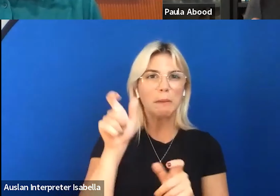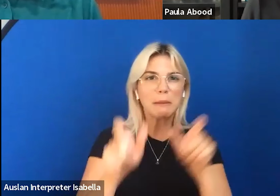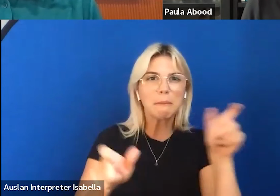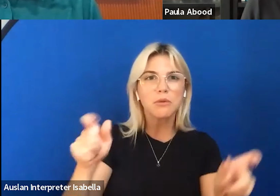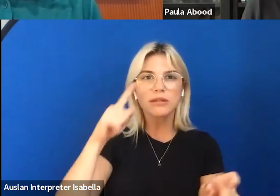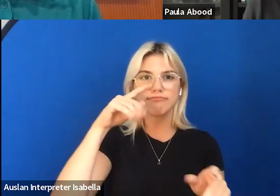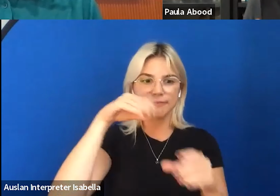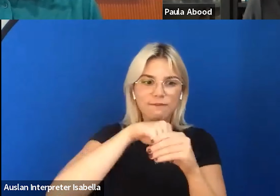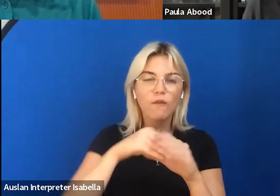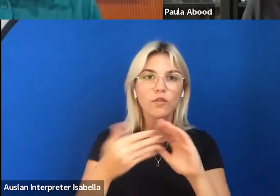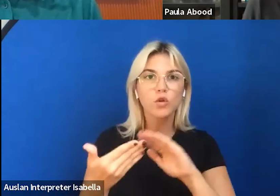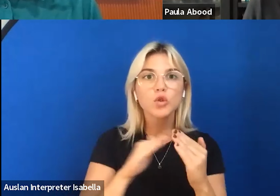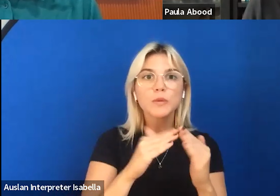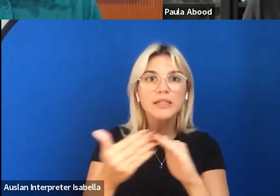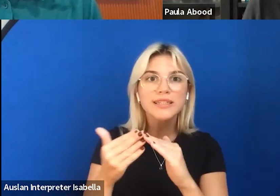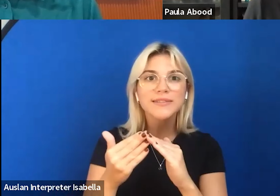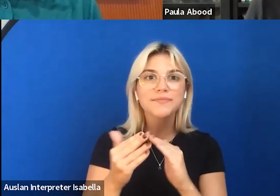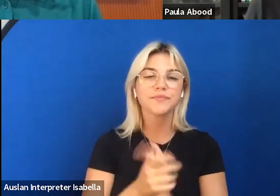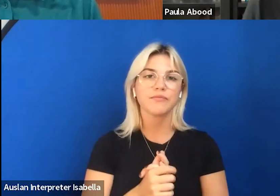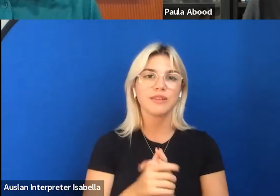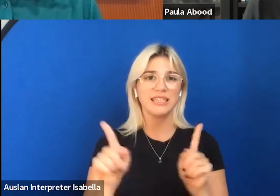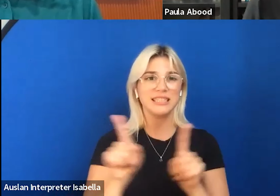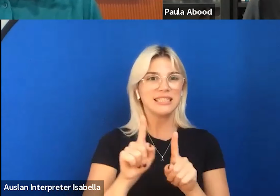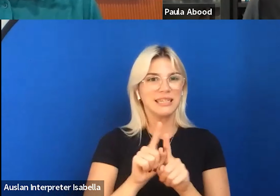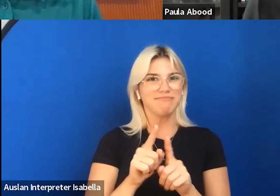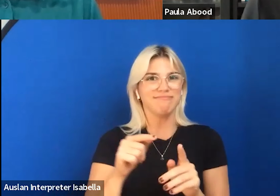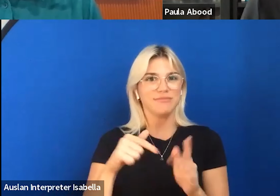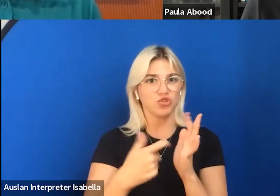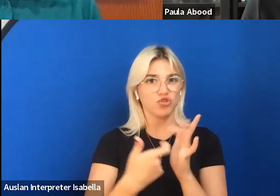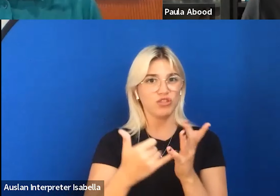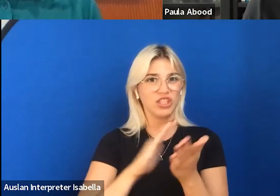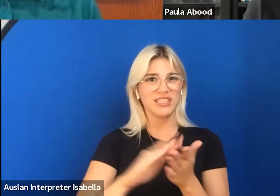as Trish said, are paid for their expertise, knowledge and skill.